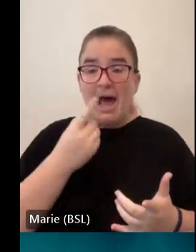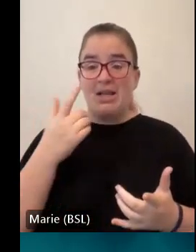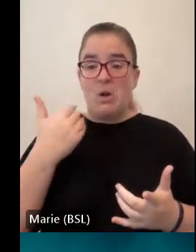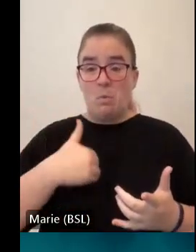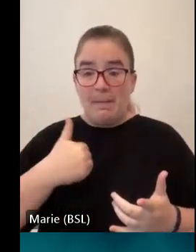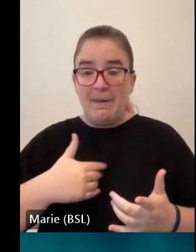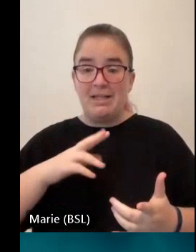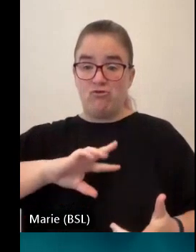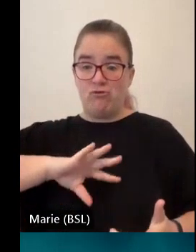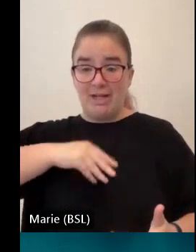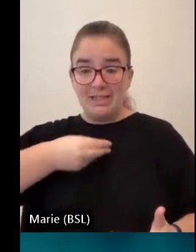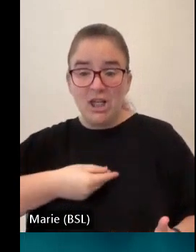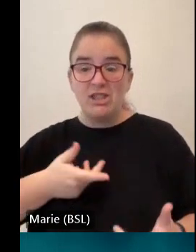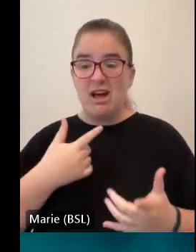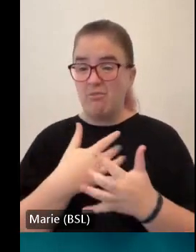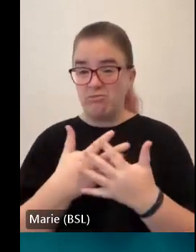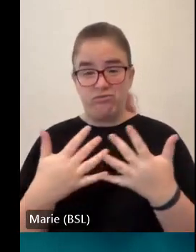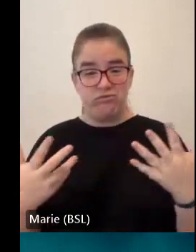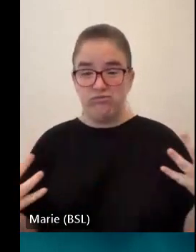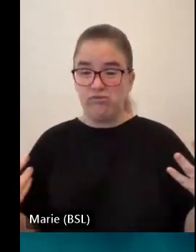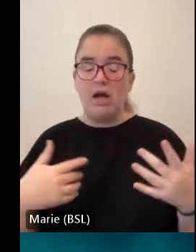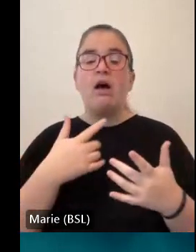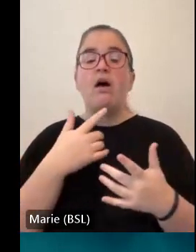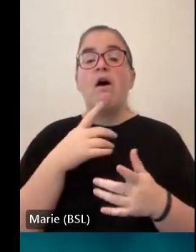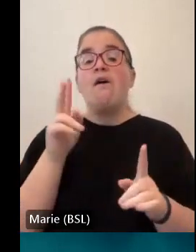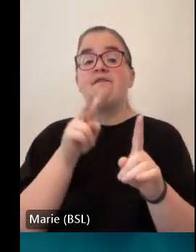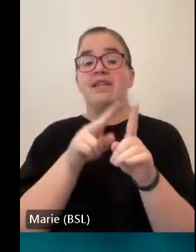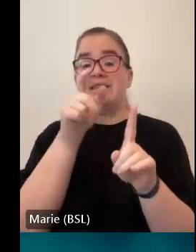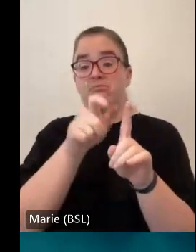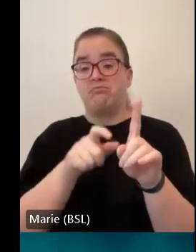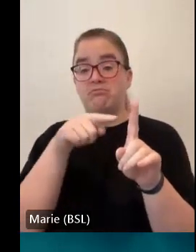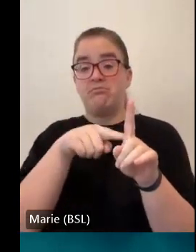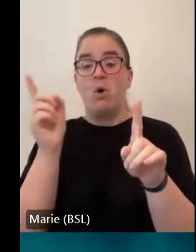Victims are more likely to be over 50 and but we do see